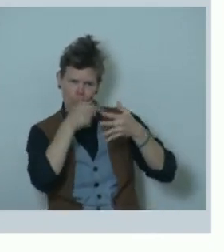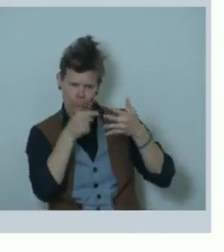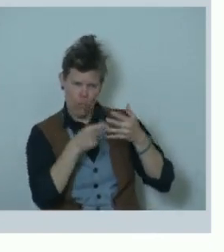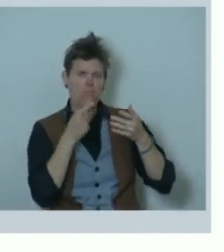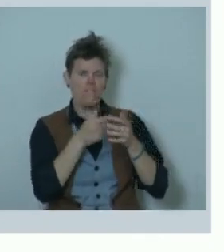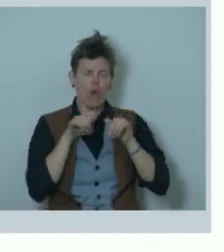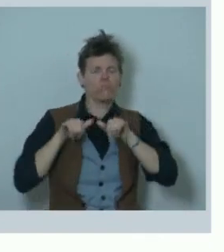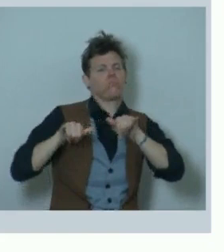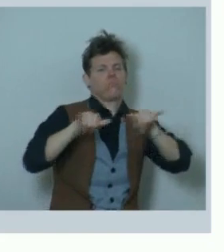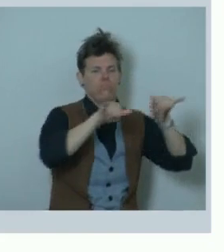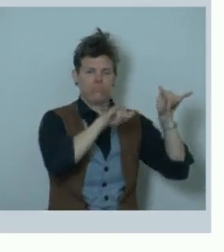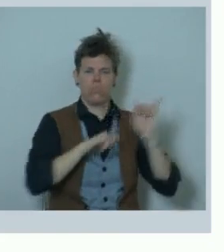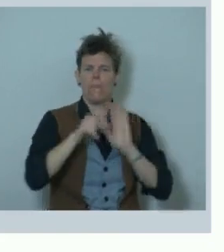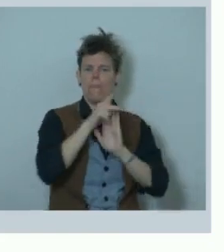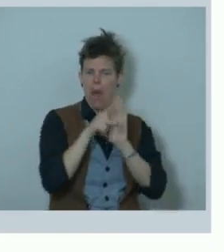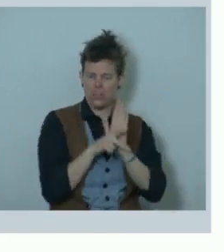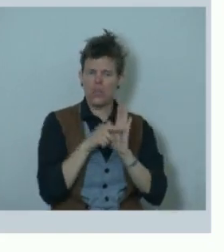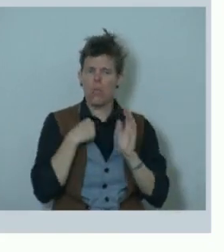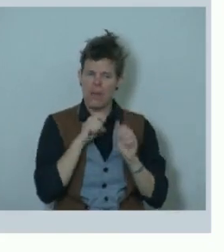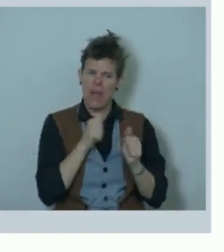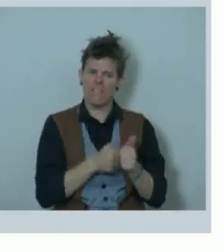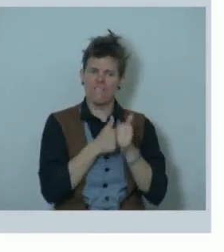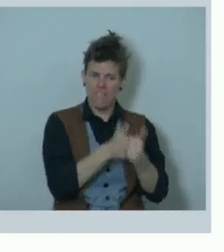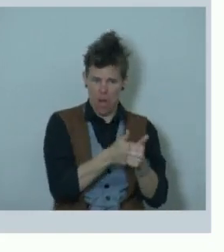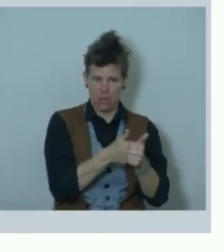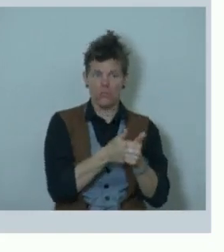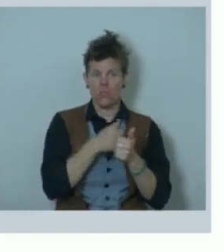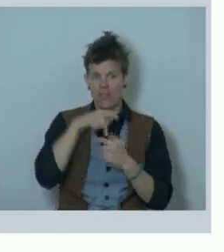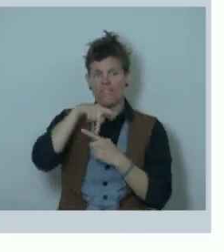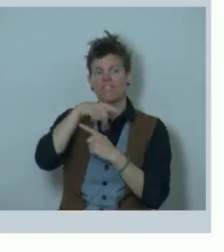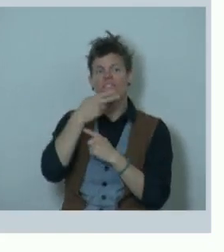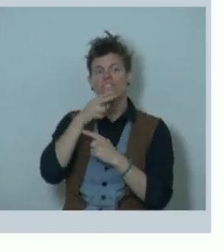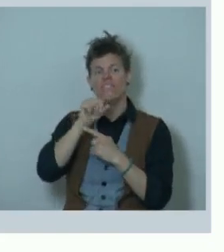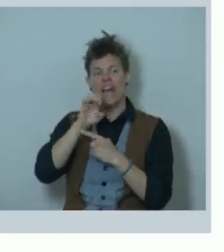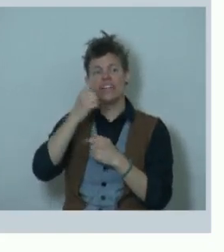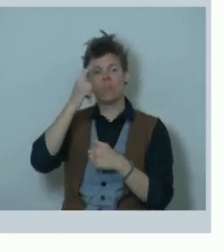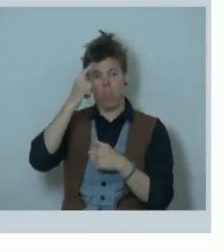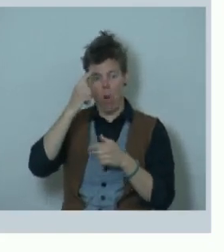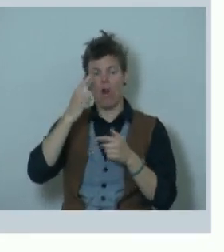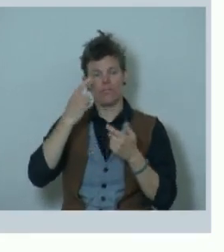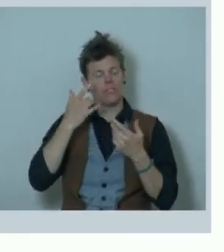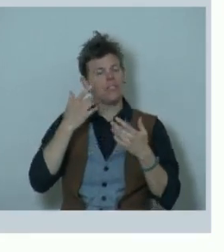WE HAVE TO FIGURE THAT OUT AND WE WILL CREATE THESE STANDARDS AND PROTOCOLS FOR THEM TO DO THAT.